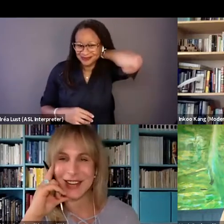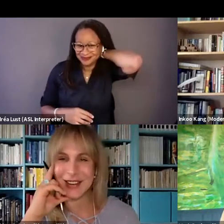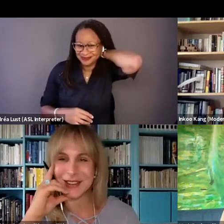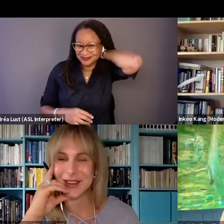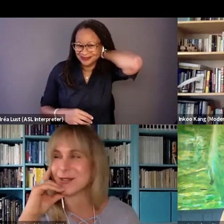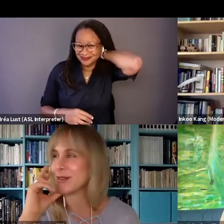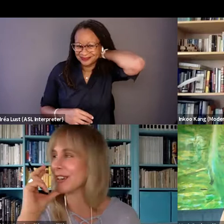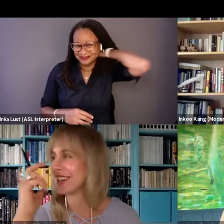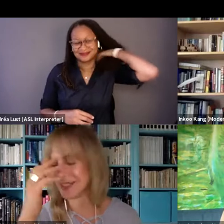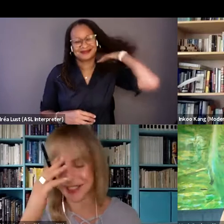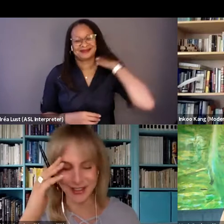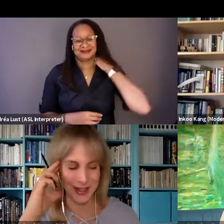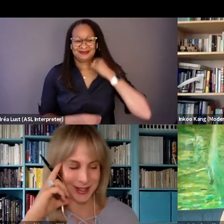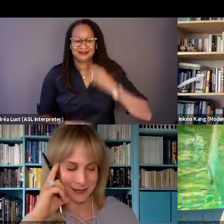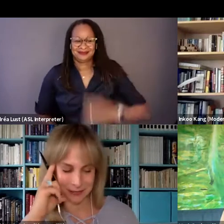No, you go for it, you tell them.